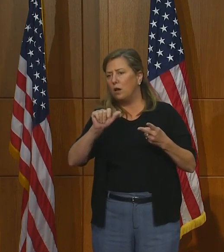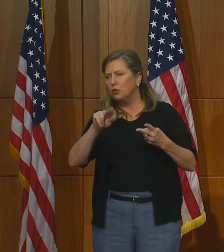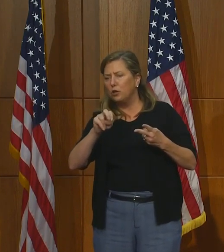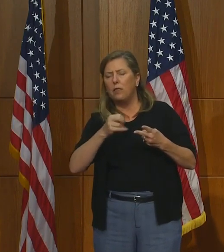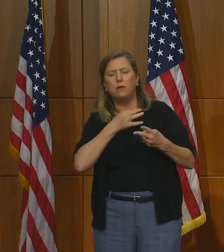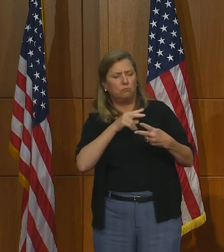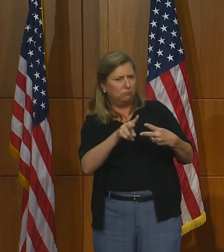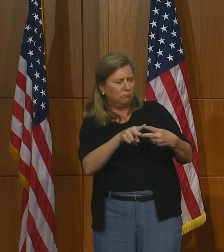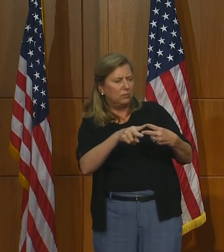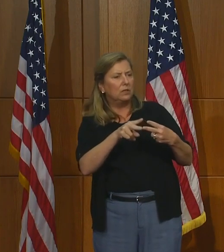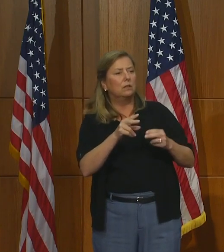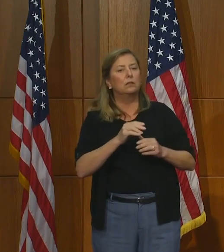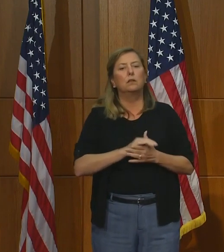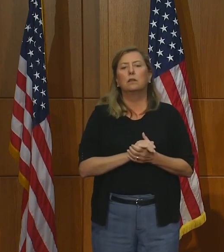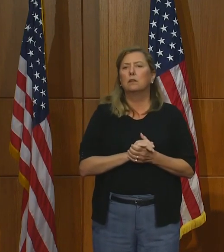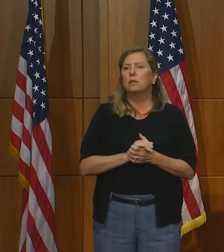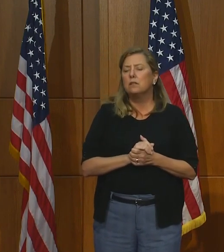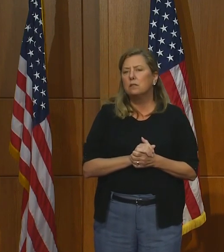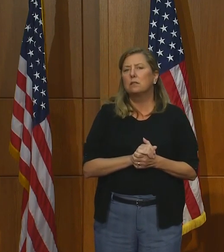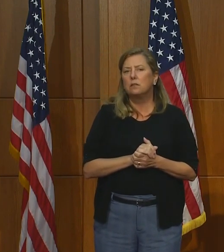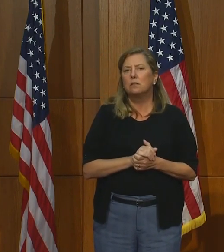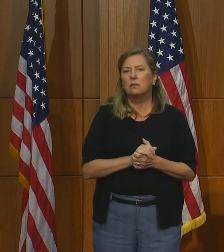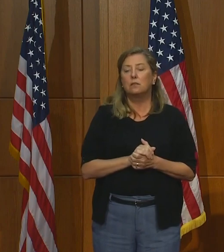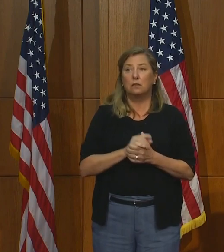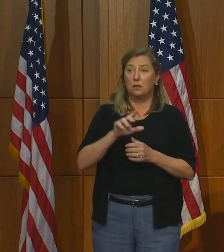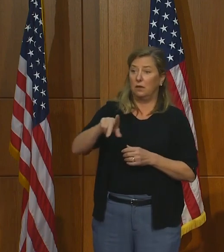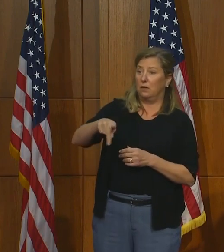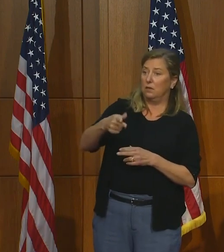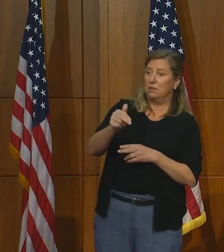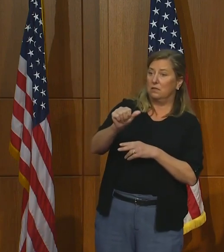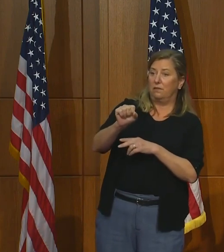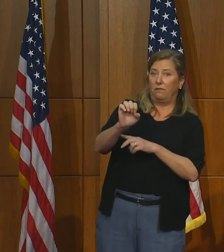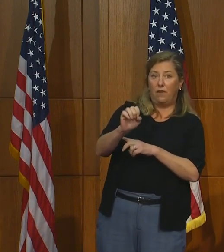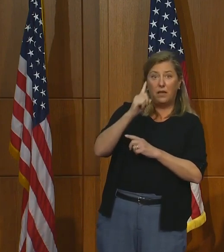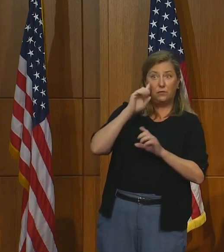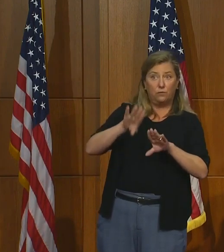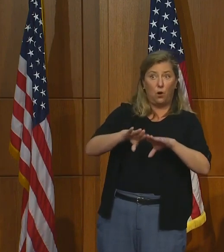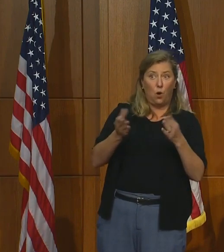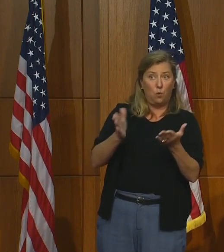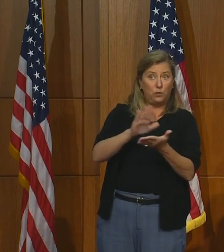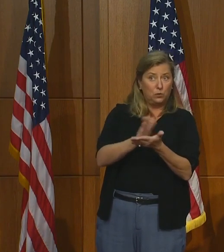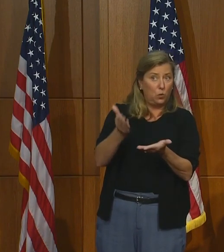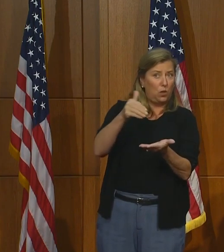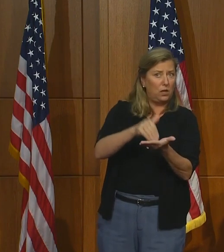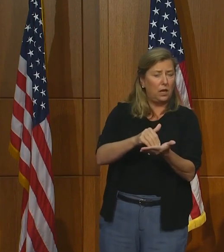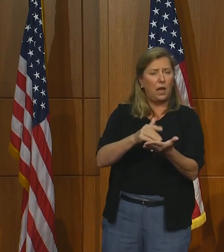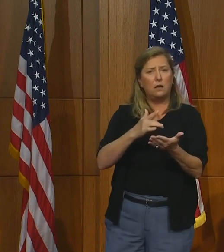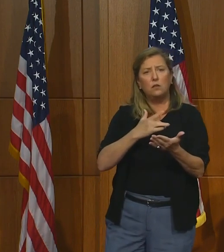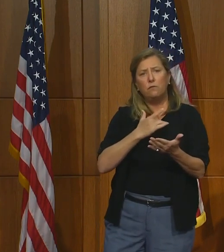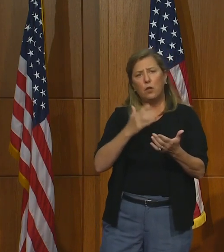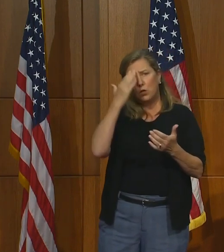IS FOR GOVERNOR NORTHAM OR DR LANE ARE THERE ANY ANTICIPATED